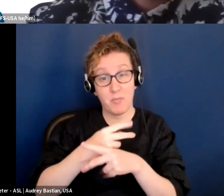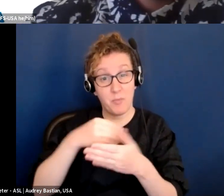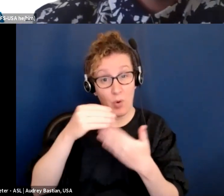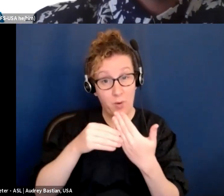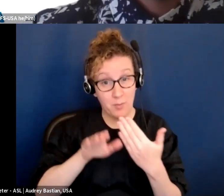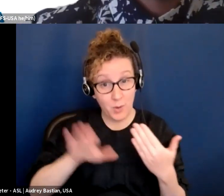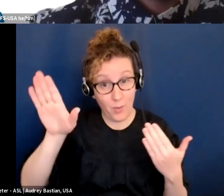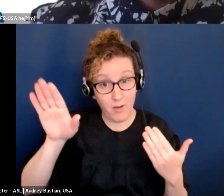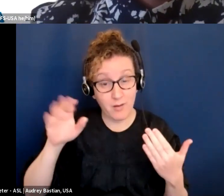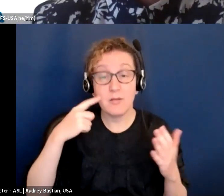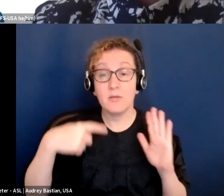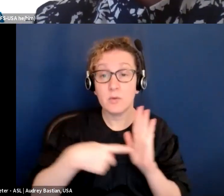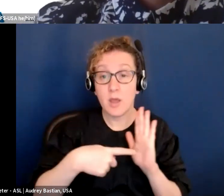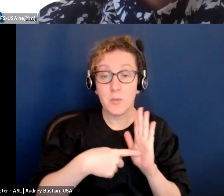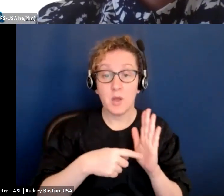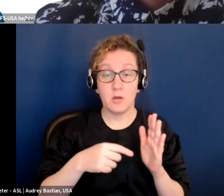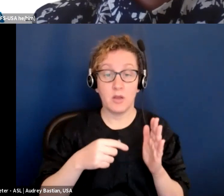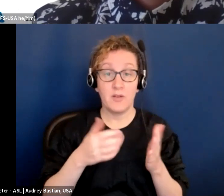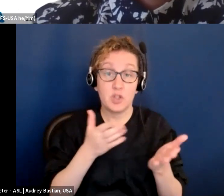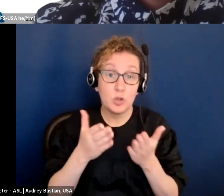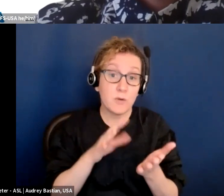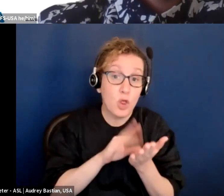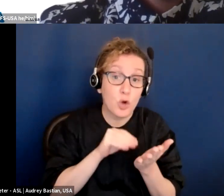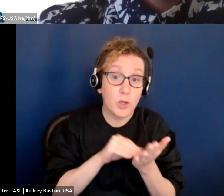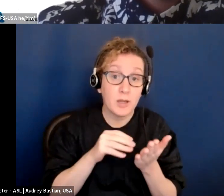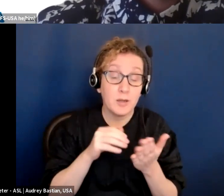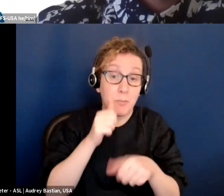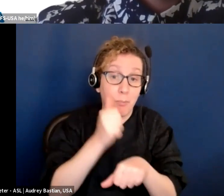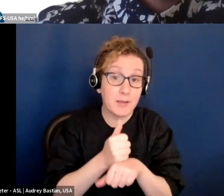if you are doing a service-learning based program, there are scholarships for that.